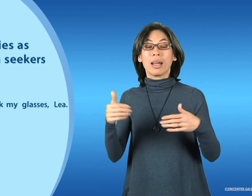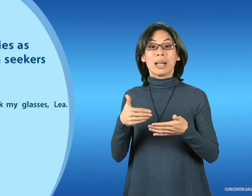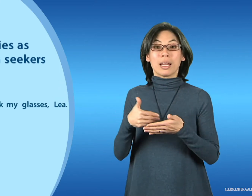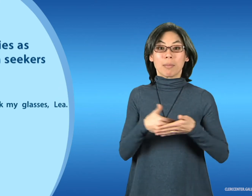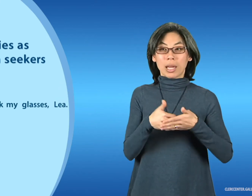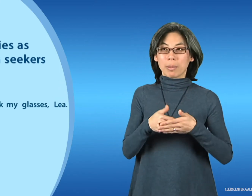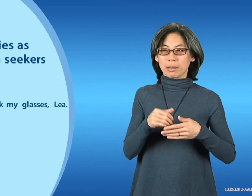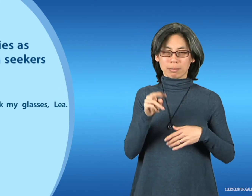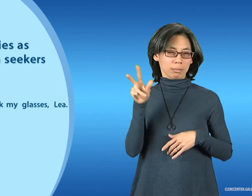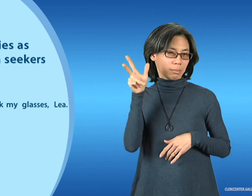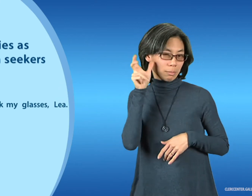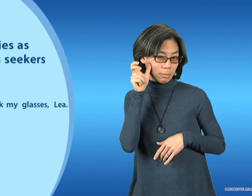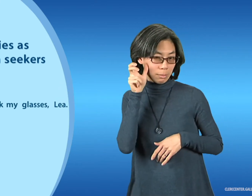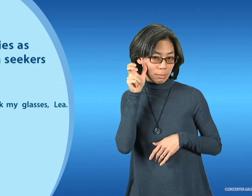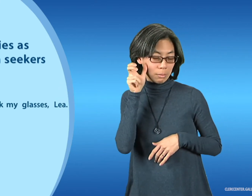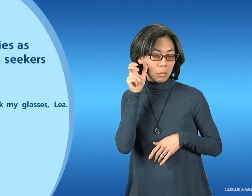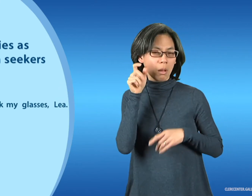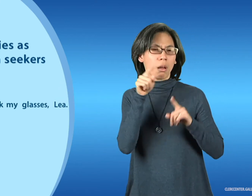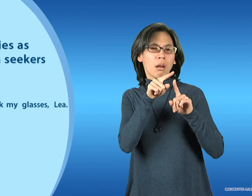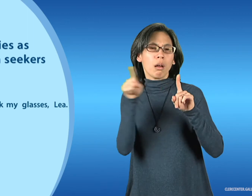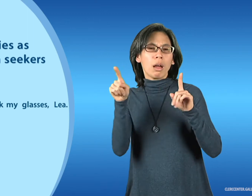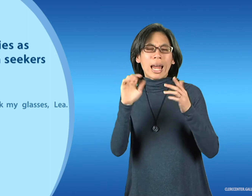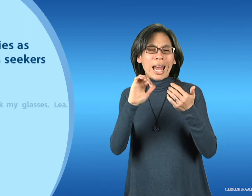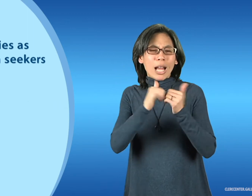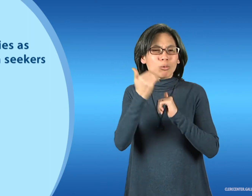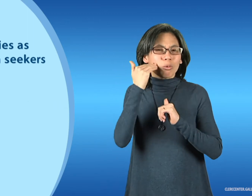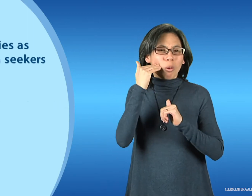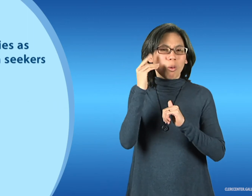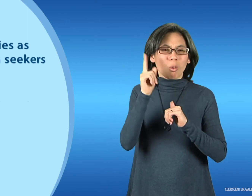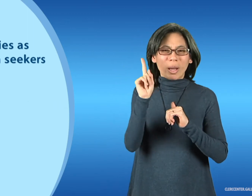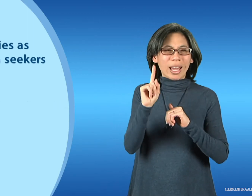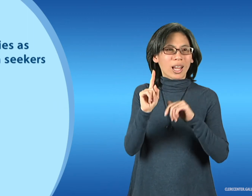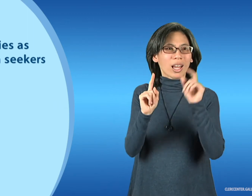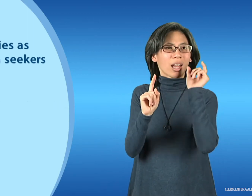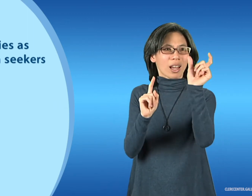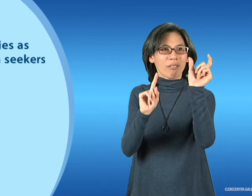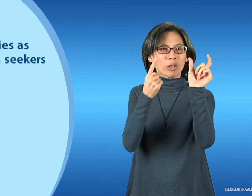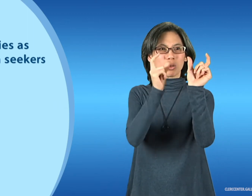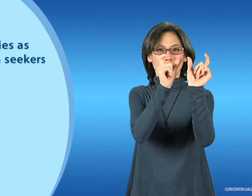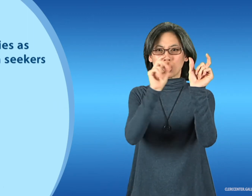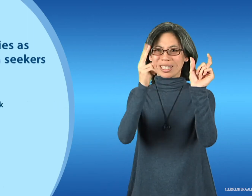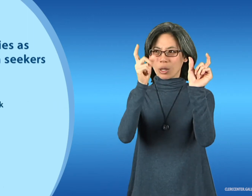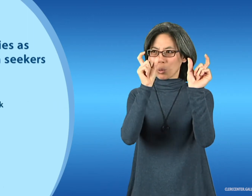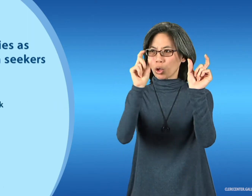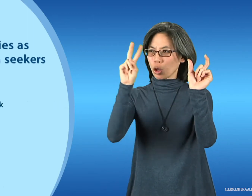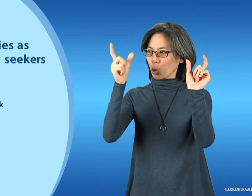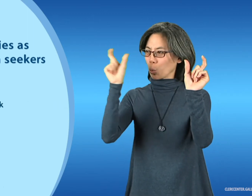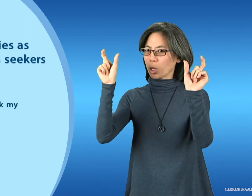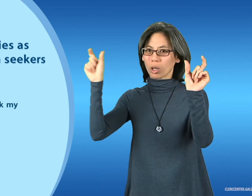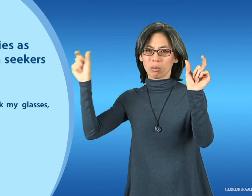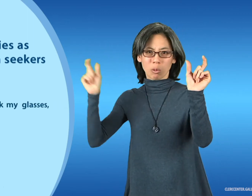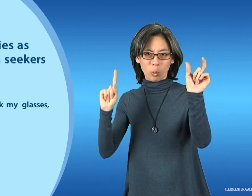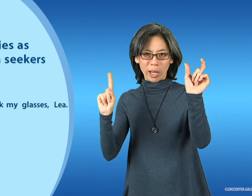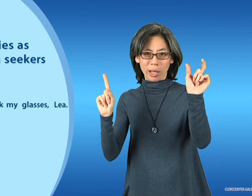The baby hears that sentence, and how is she going to know where the first word begins, the second word begins, and so on?